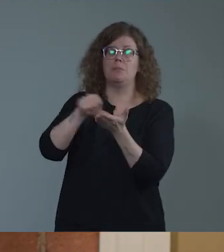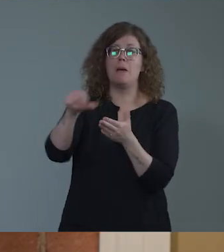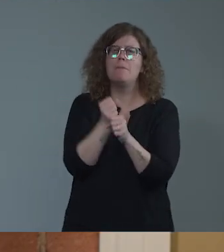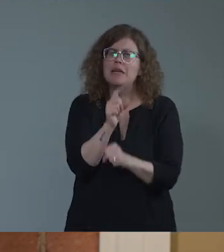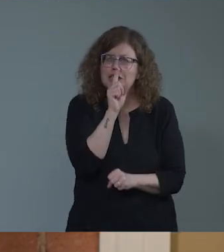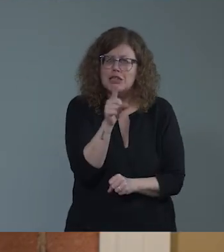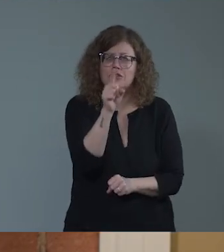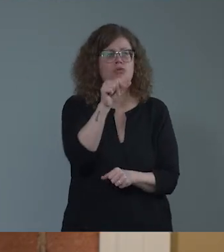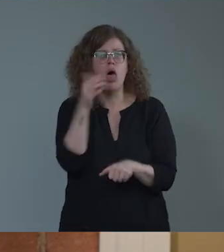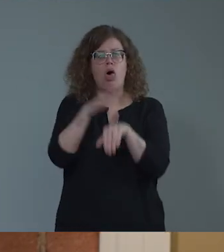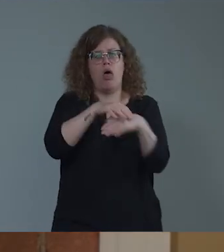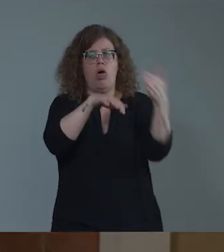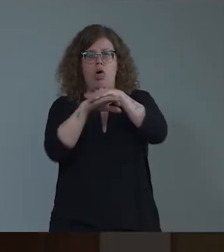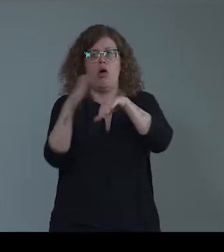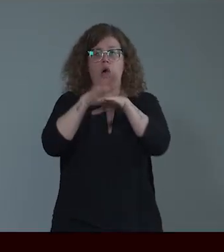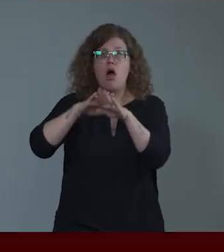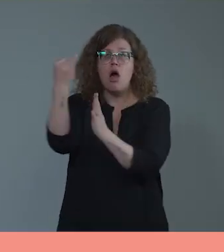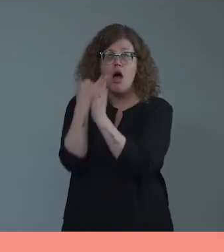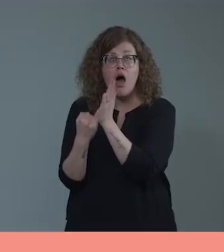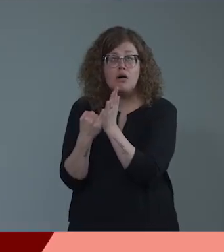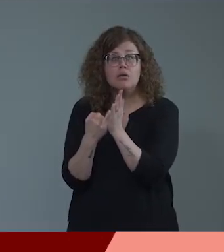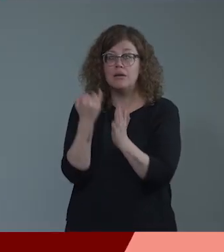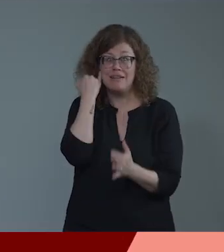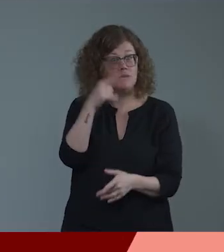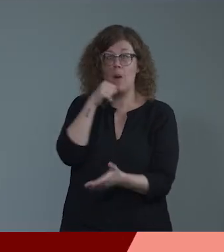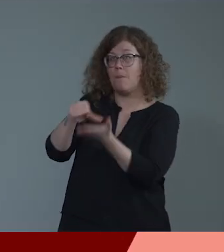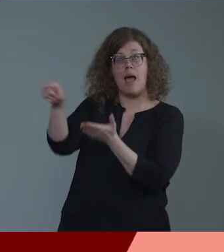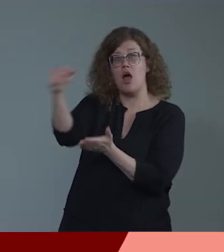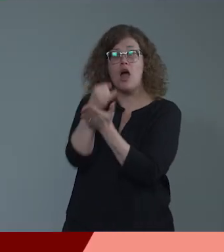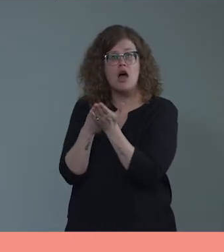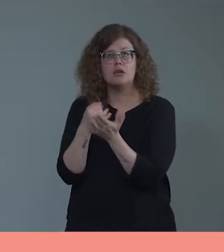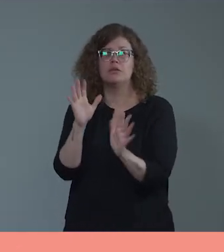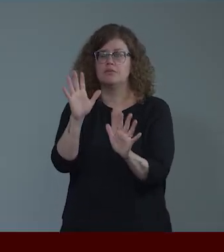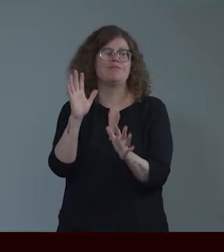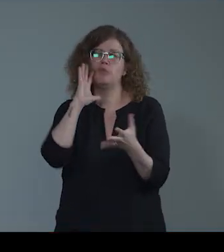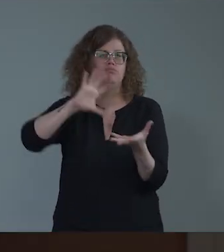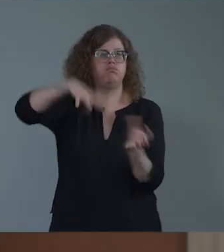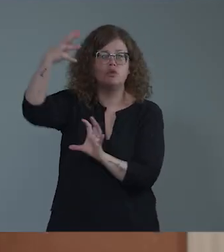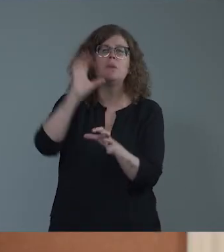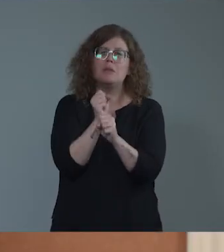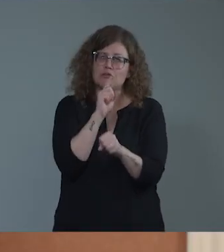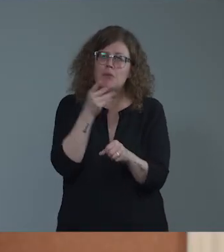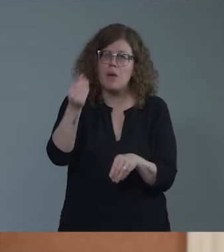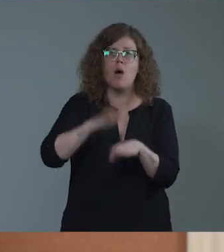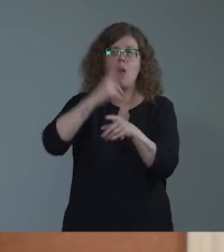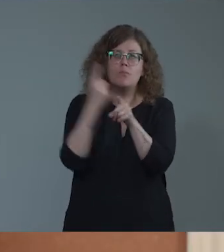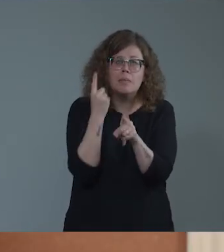and make sure you pay them appropriately. In order to achieve success